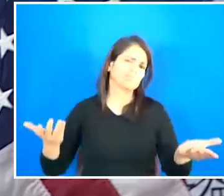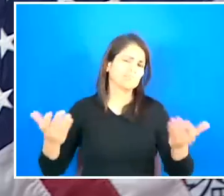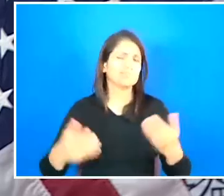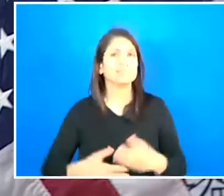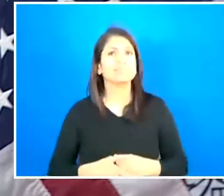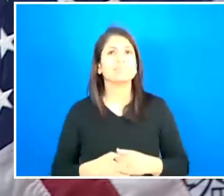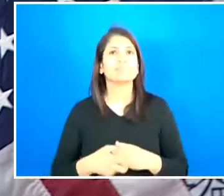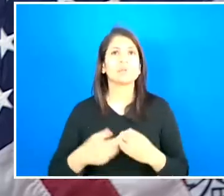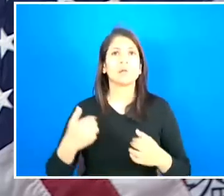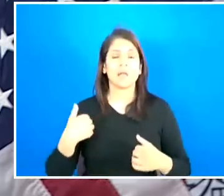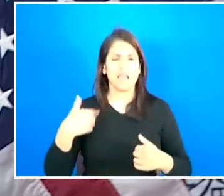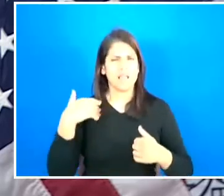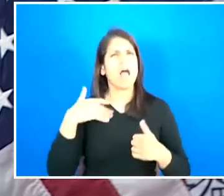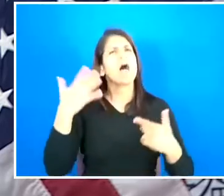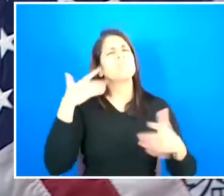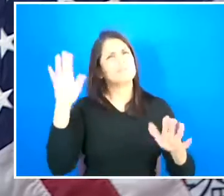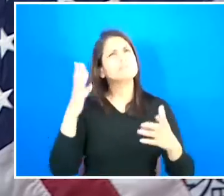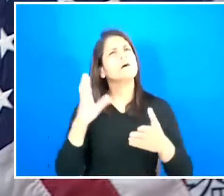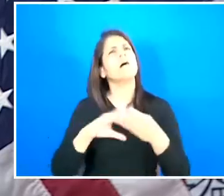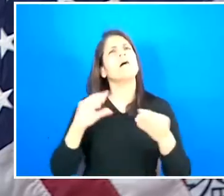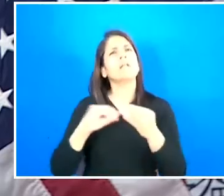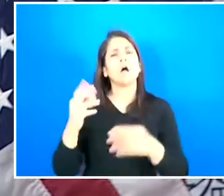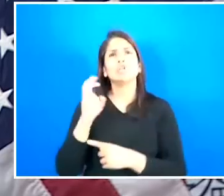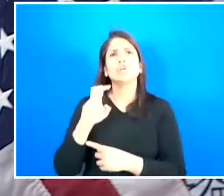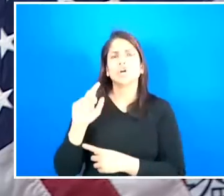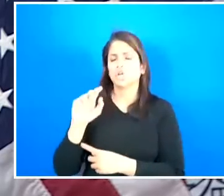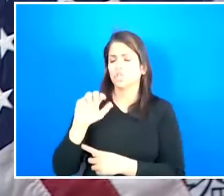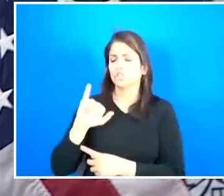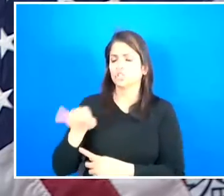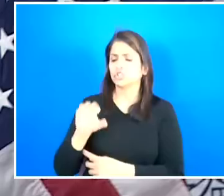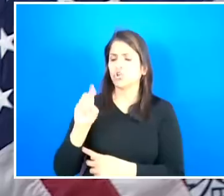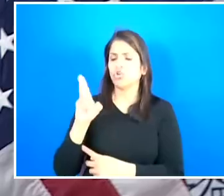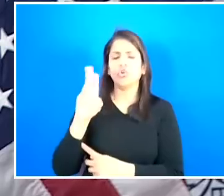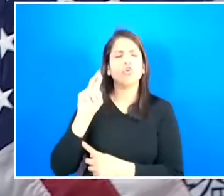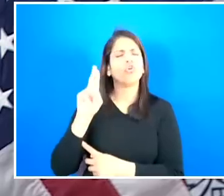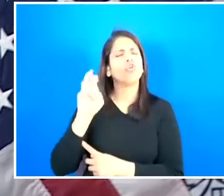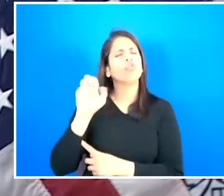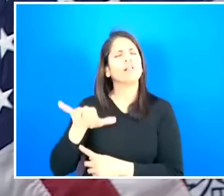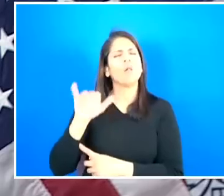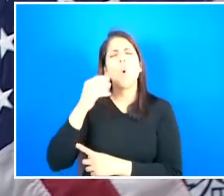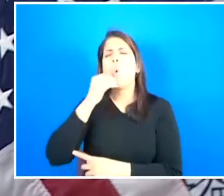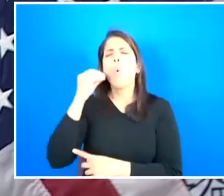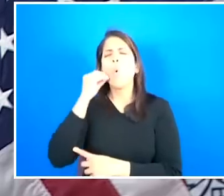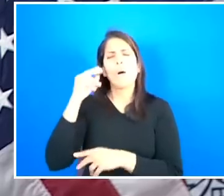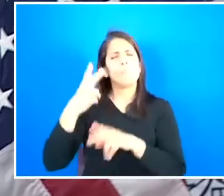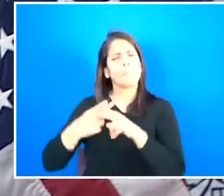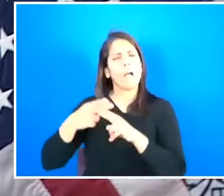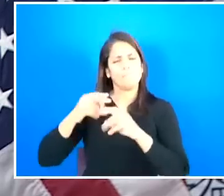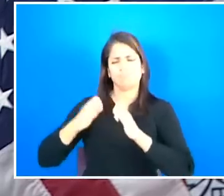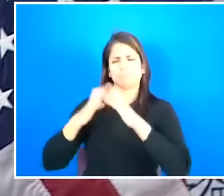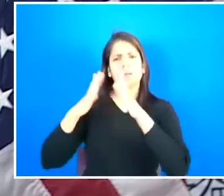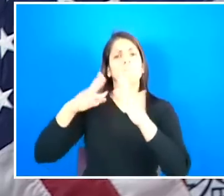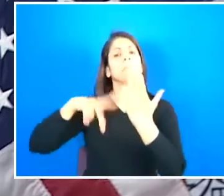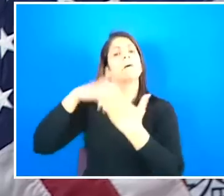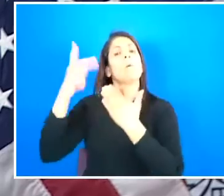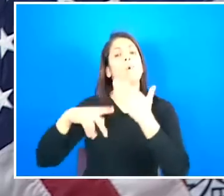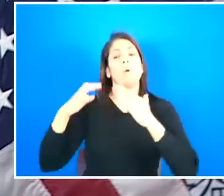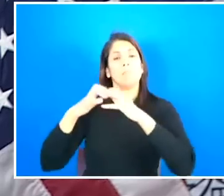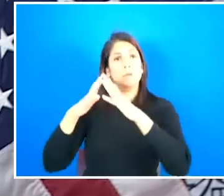JOURNEY HOME VISONI IS GETTING STREE THOLEMESS PEOPLE OFF THE STREET. THOSE WHO HAVE BEEN ON THE STREET A YEAR,